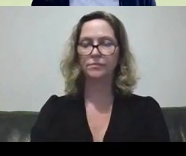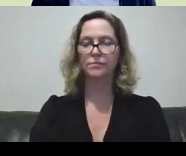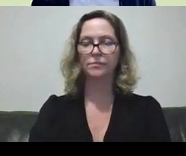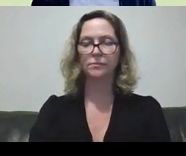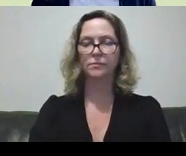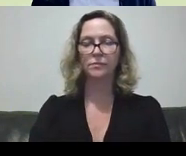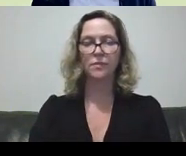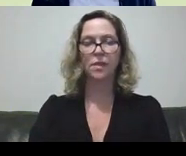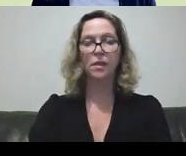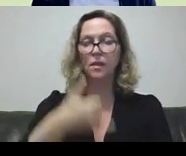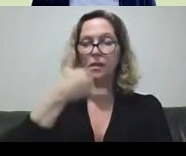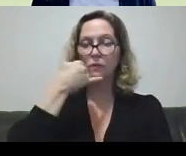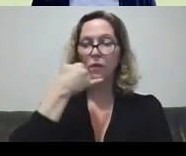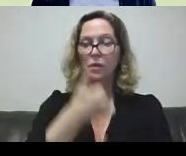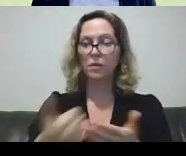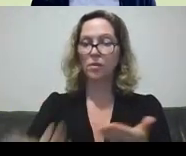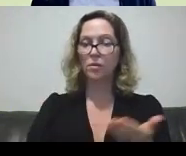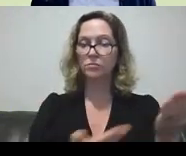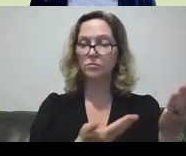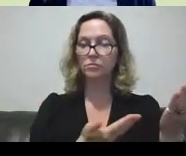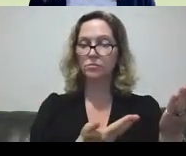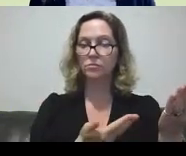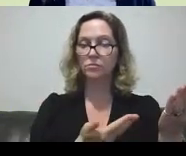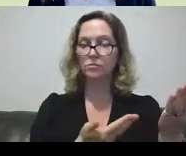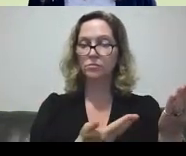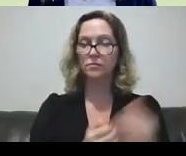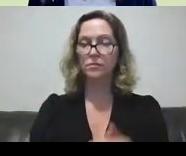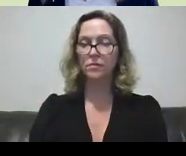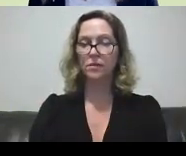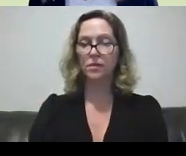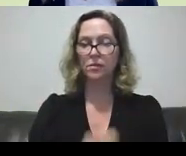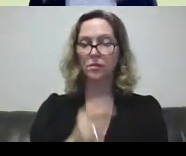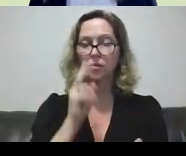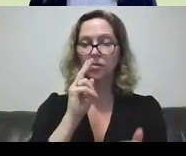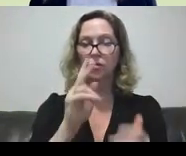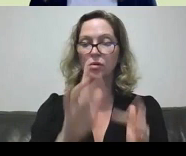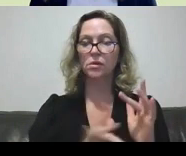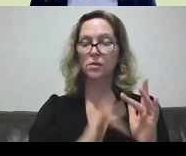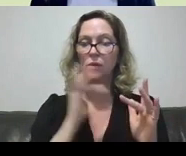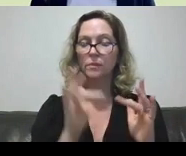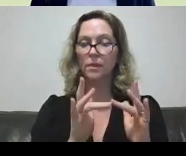numbers are there, you can find all these on the web page as well and